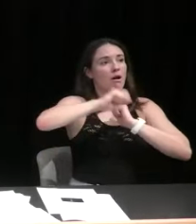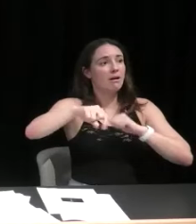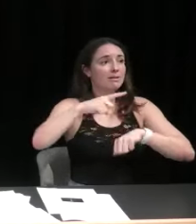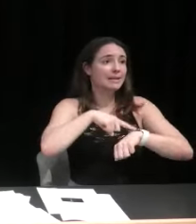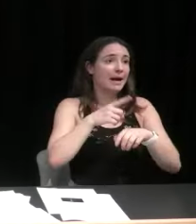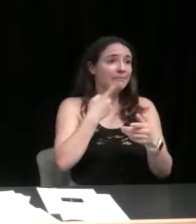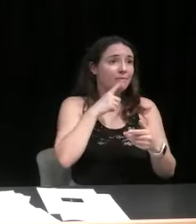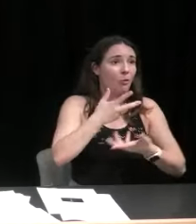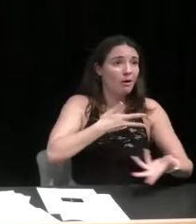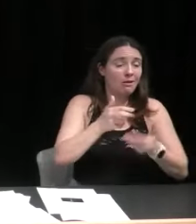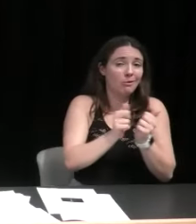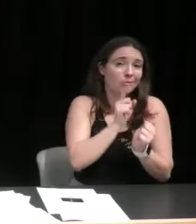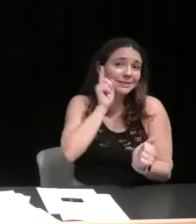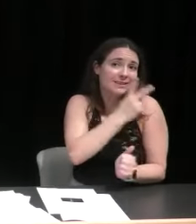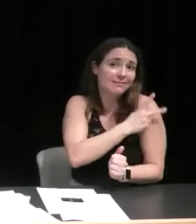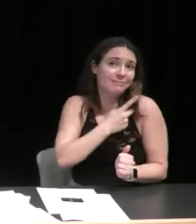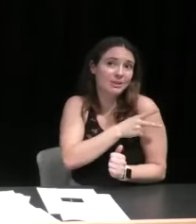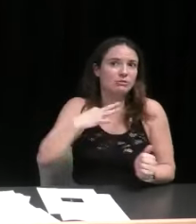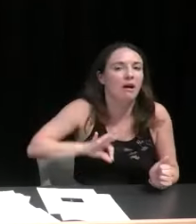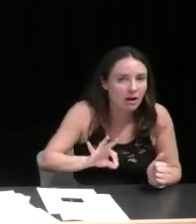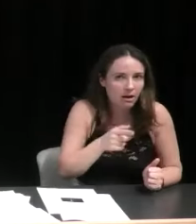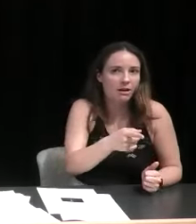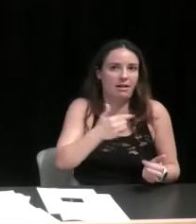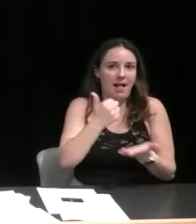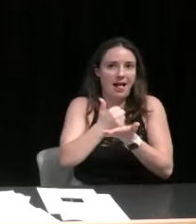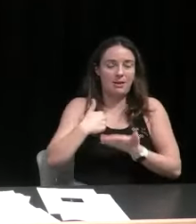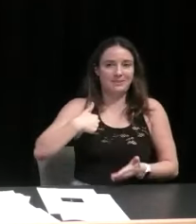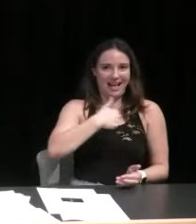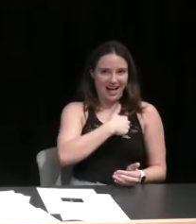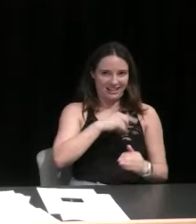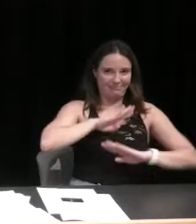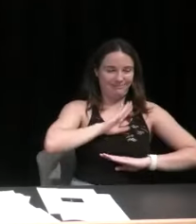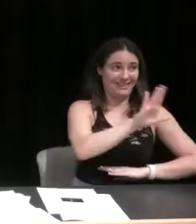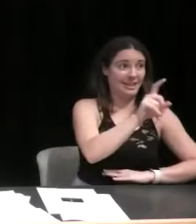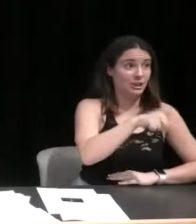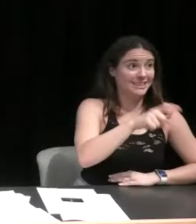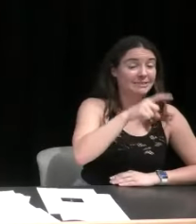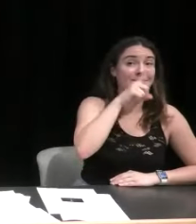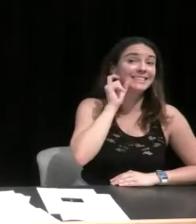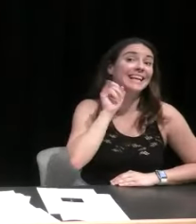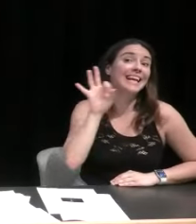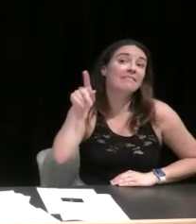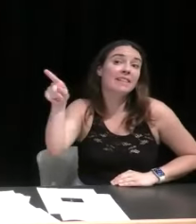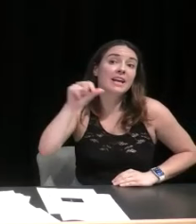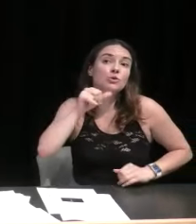of a population um Donna mentioned our department has been so great about allowing us extra time to